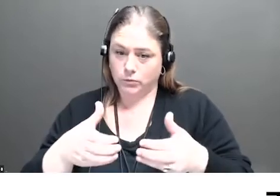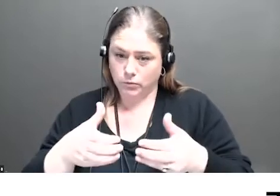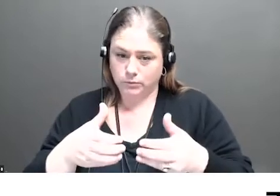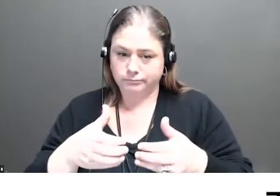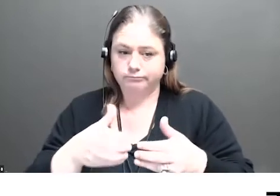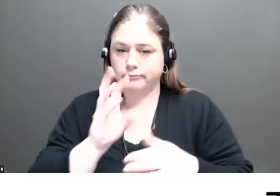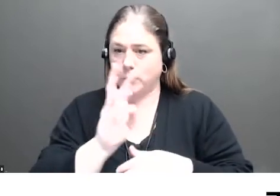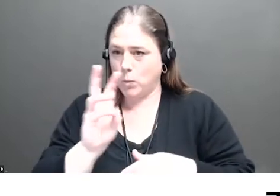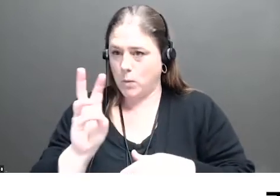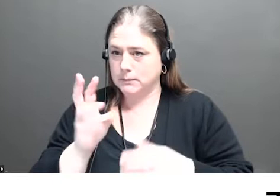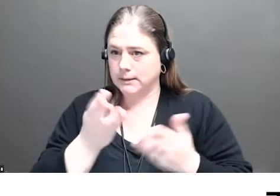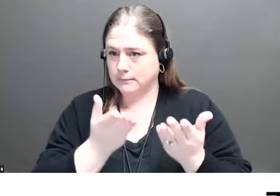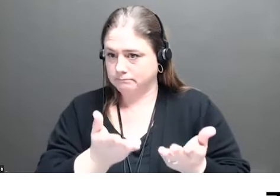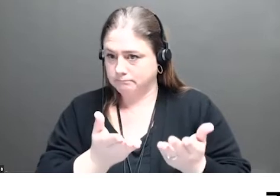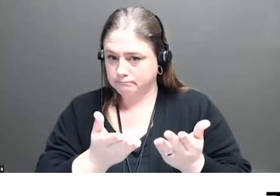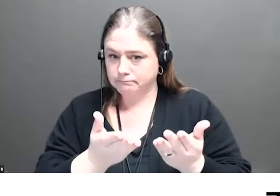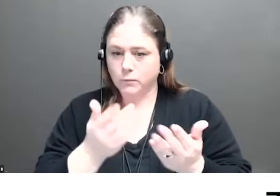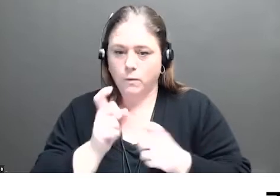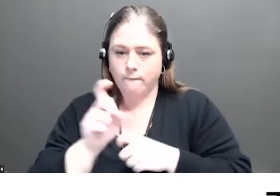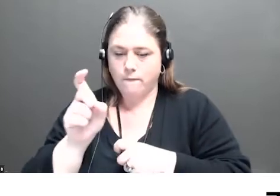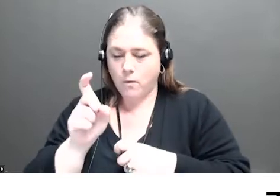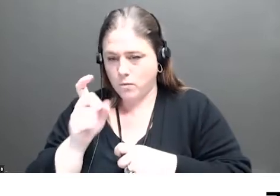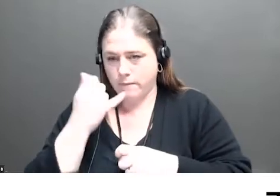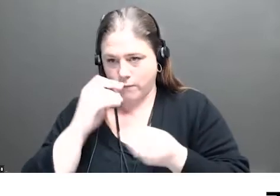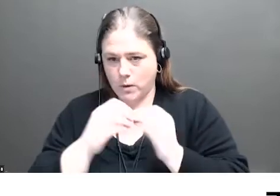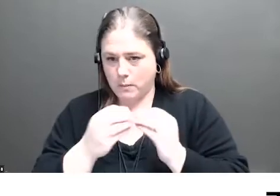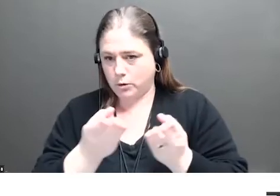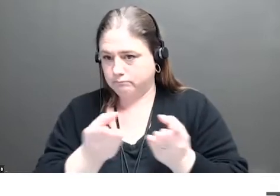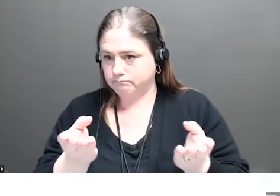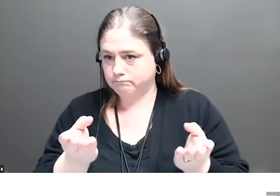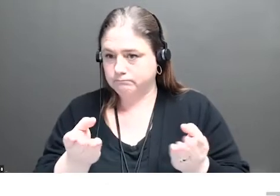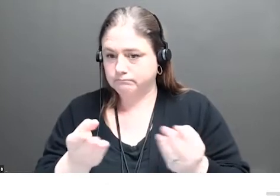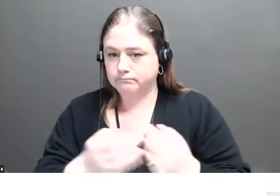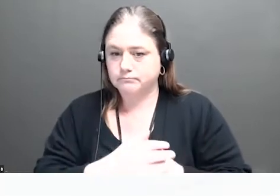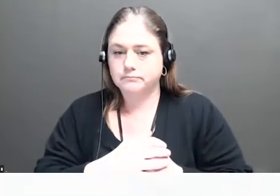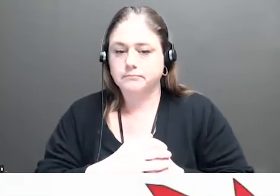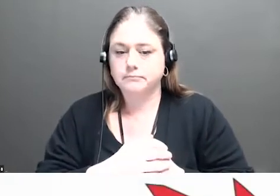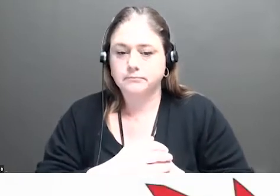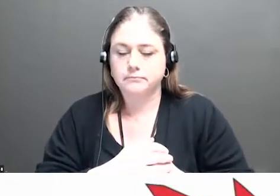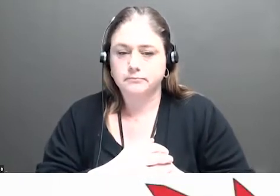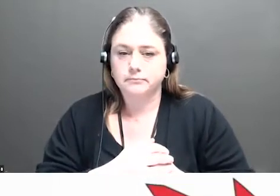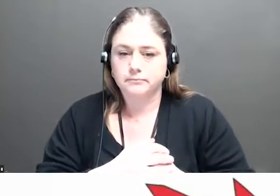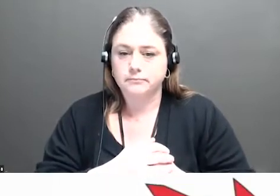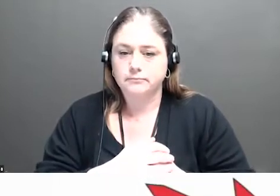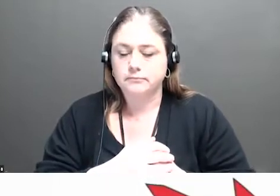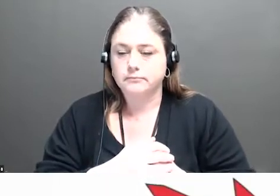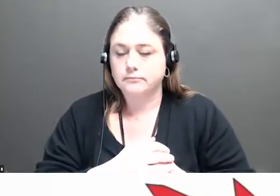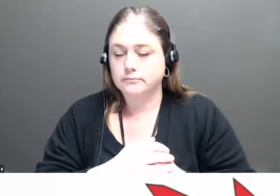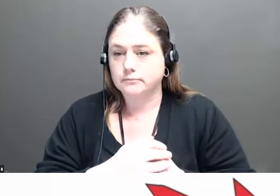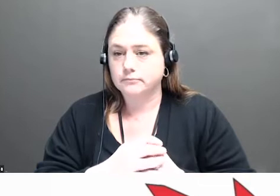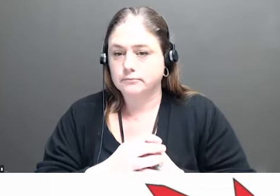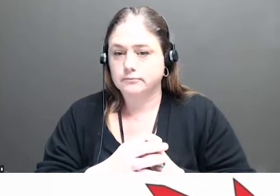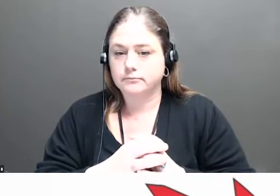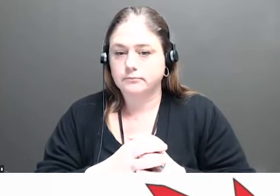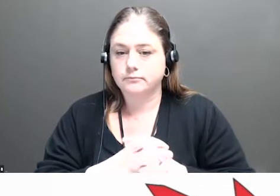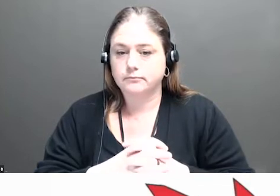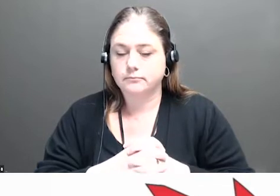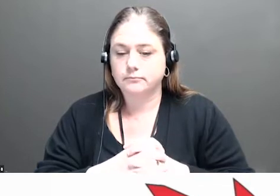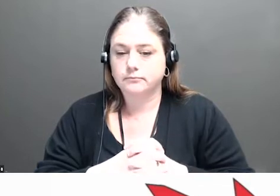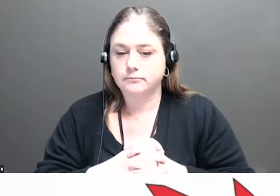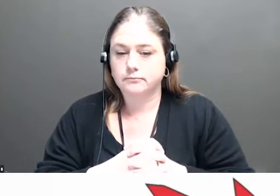aebctoronto@gmail.com or call 647-947-9022. From the Alliance for Equality of Blind Canadians